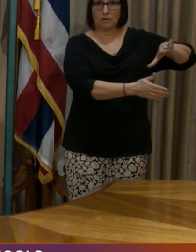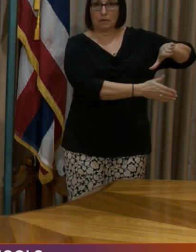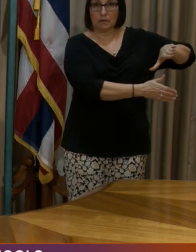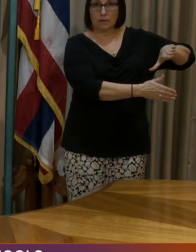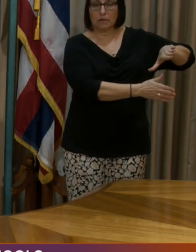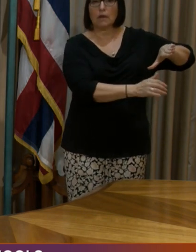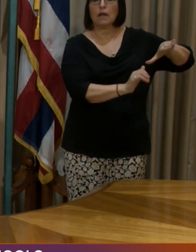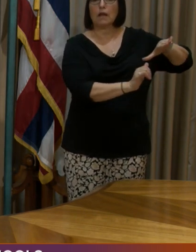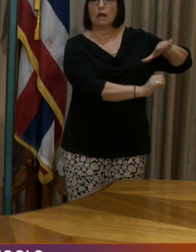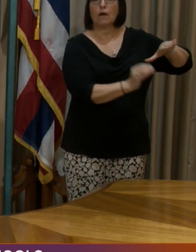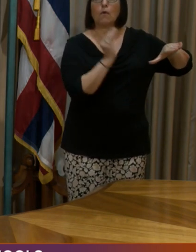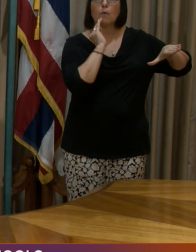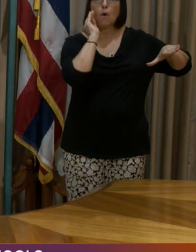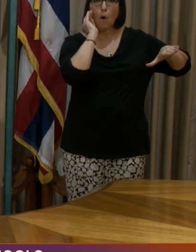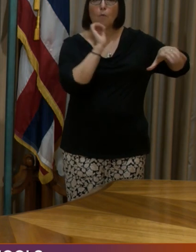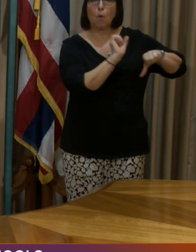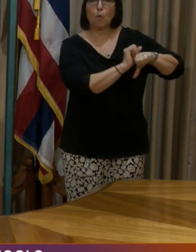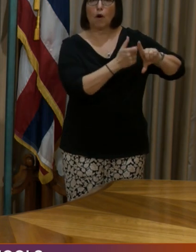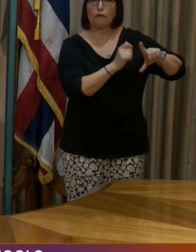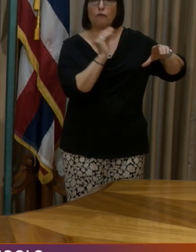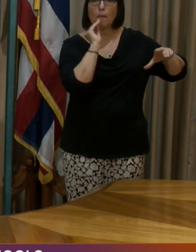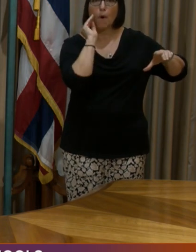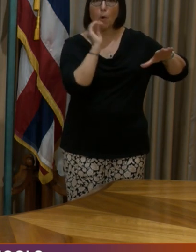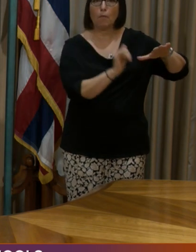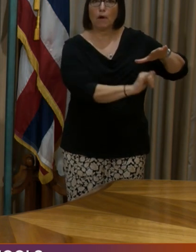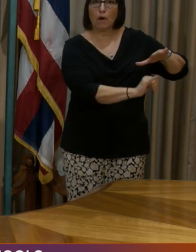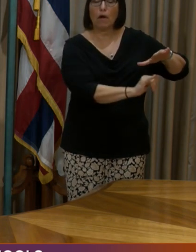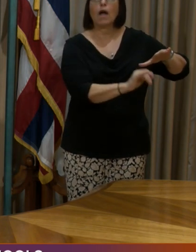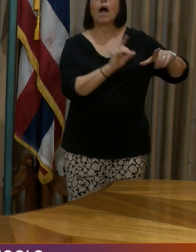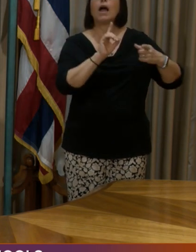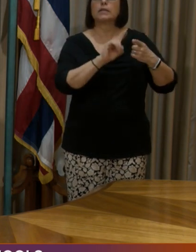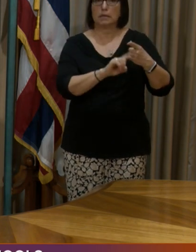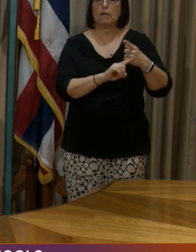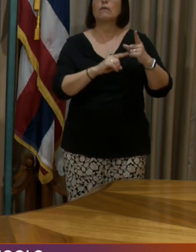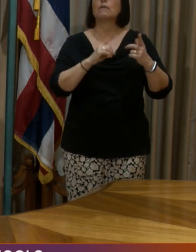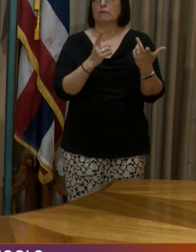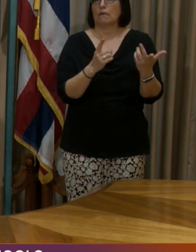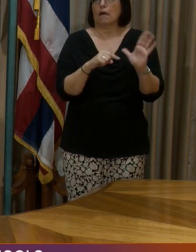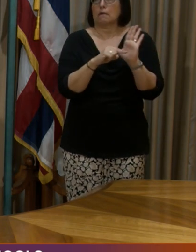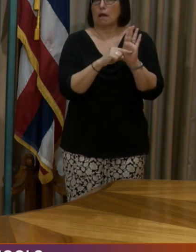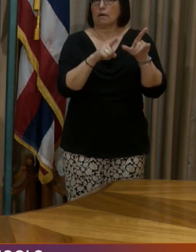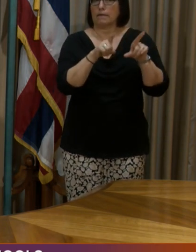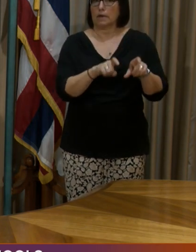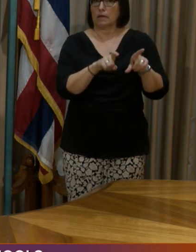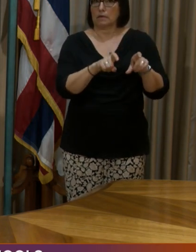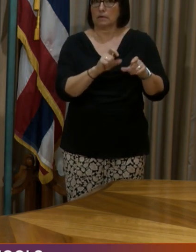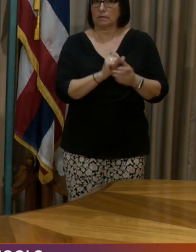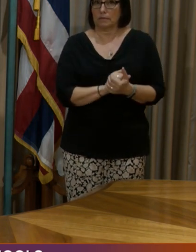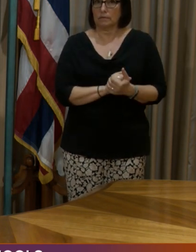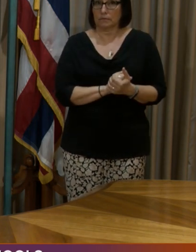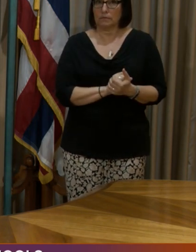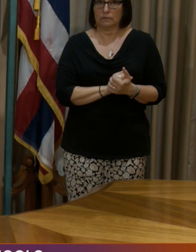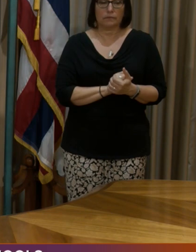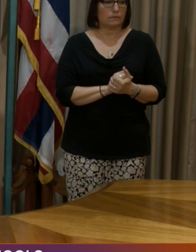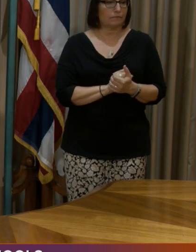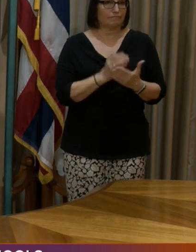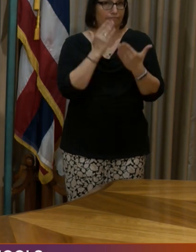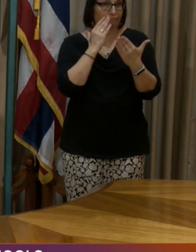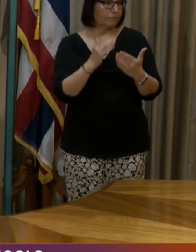SEPARATE THEM IMMEDIATELY IN TERMS OF PROVIDING THE OPPORTUNITY TO QUARANTINE AND WORK FROM HOME IMMEDIATELY UNTIL DATA CAN BE VERIFIED. ALL RIGHT.